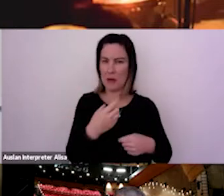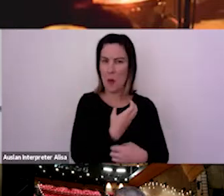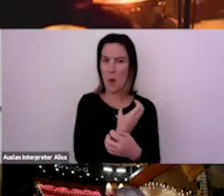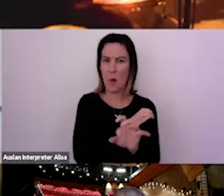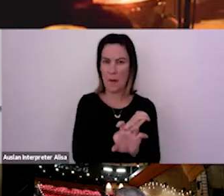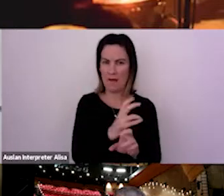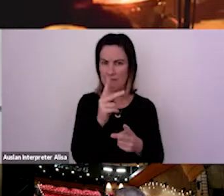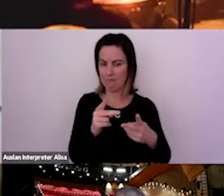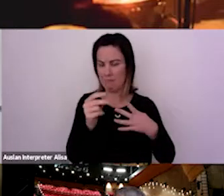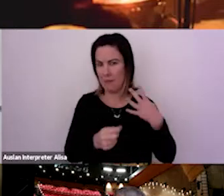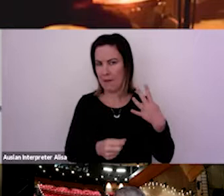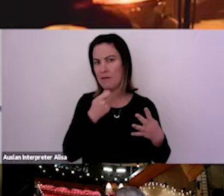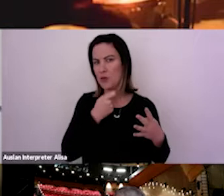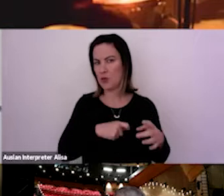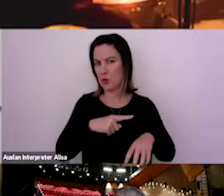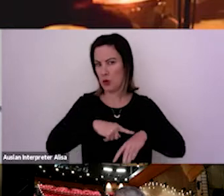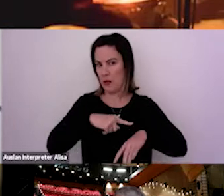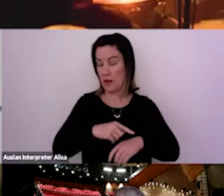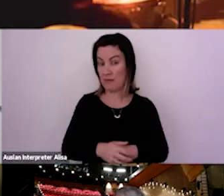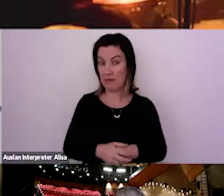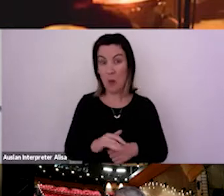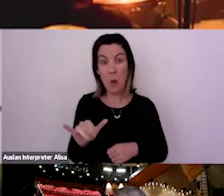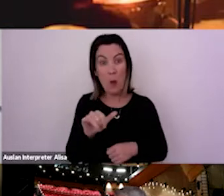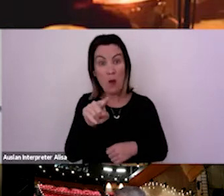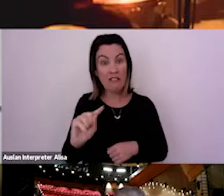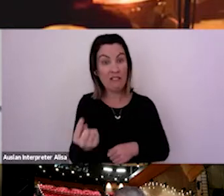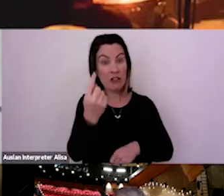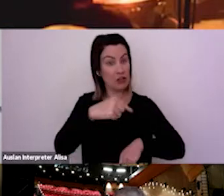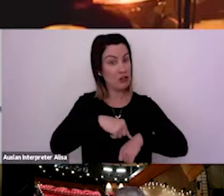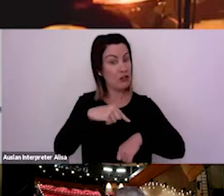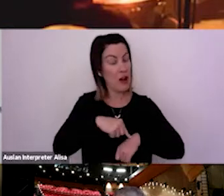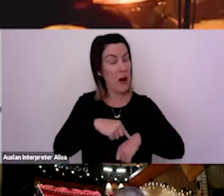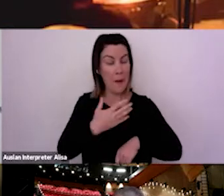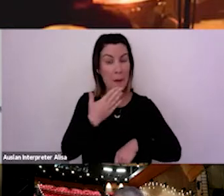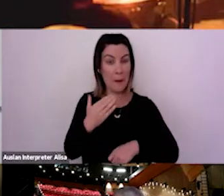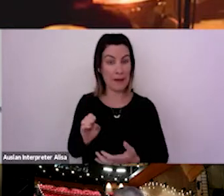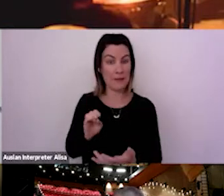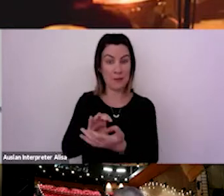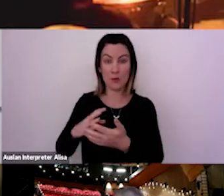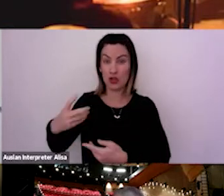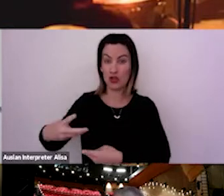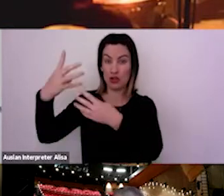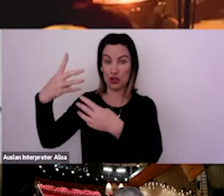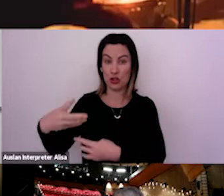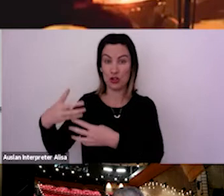every webinar or if this is your first, please do drop into the little chat window we have on Zoom at the bottom,